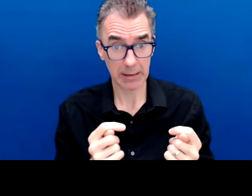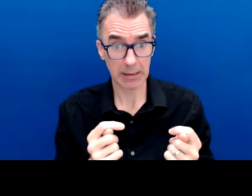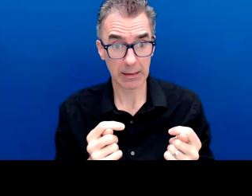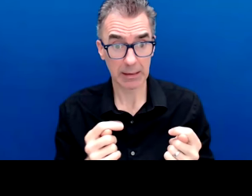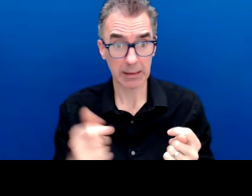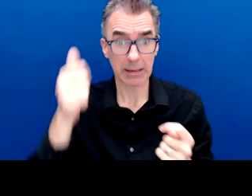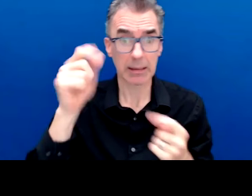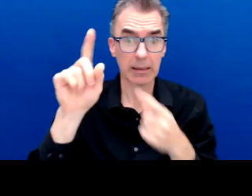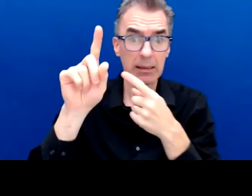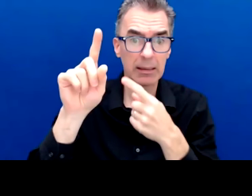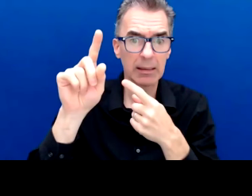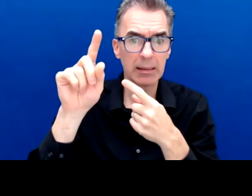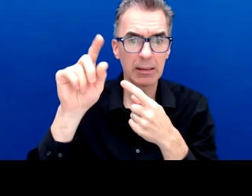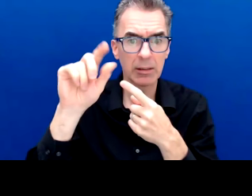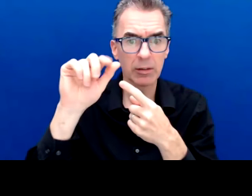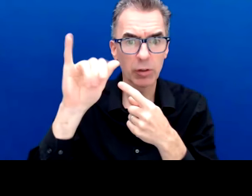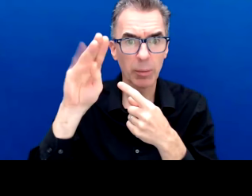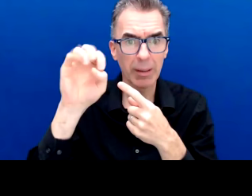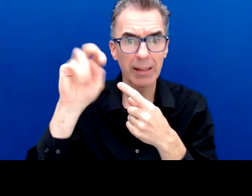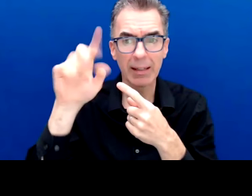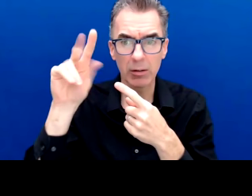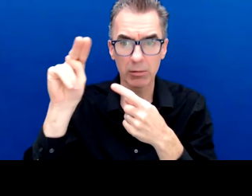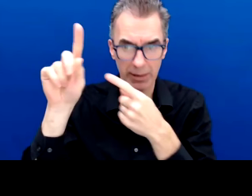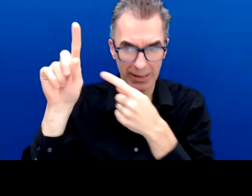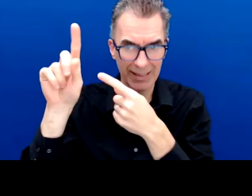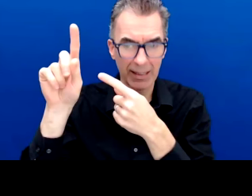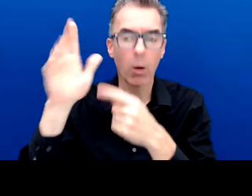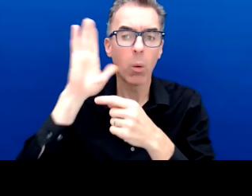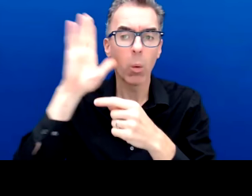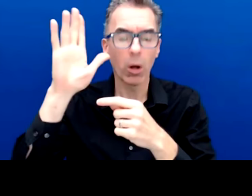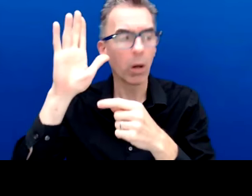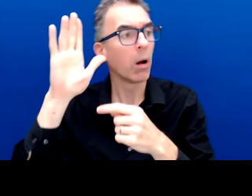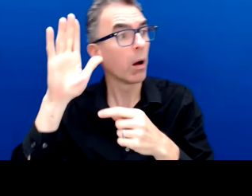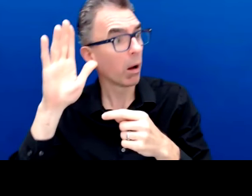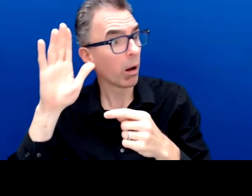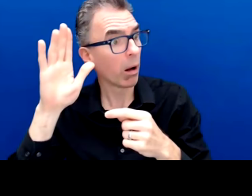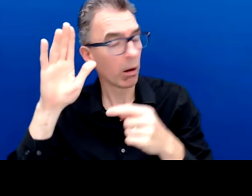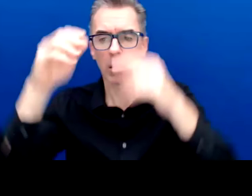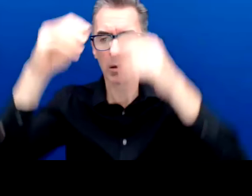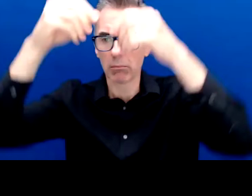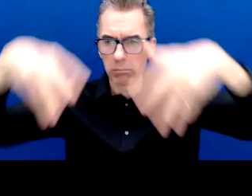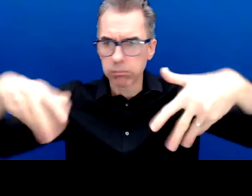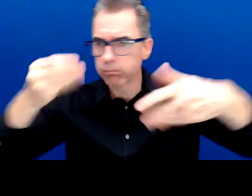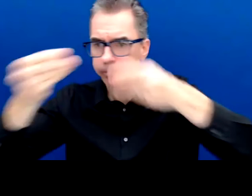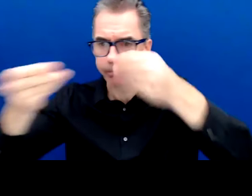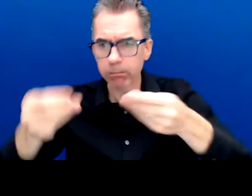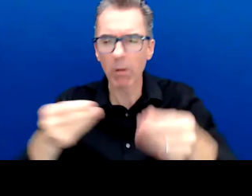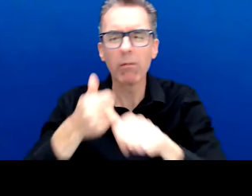He is the one that distributes our Early Alert flags to our different counselors based on the hierarchy of program and pathway.